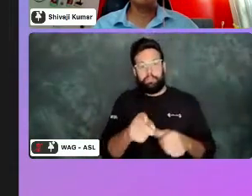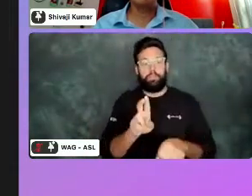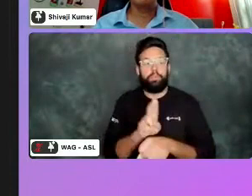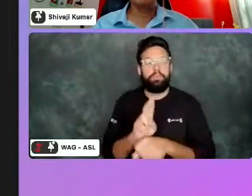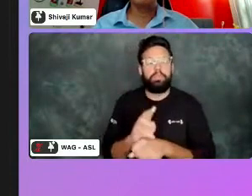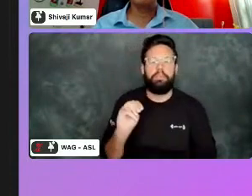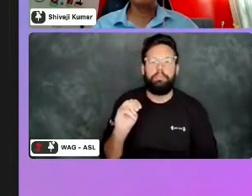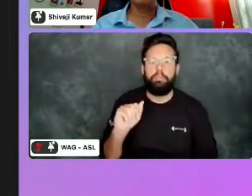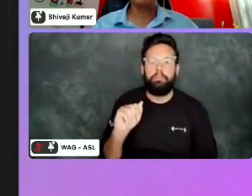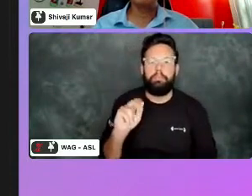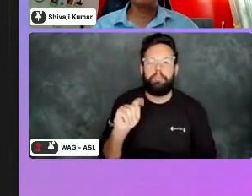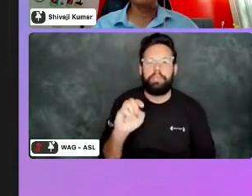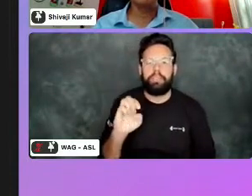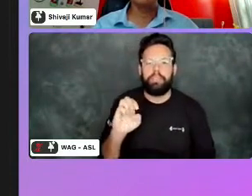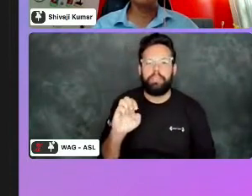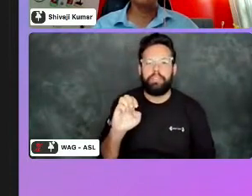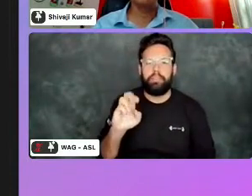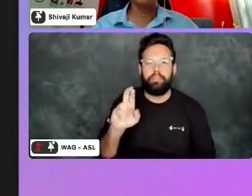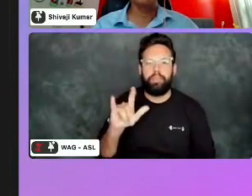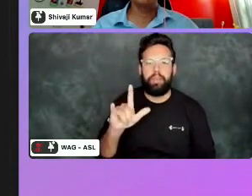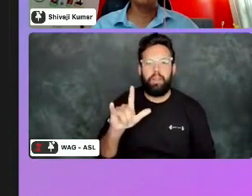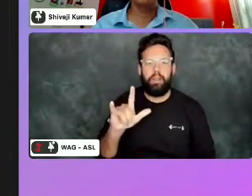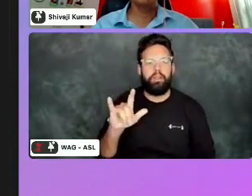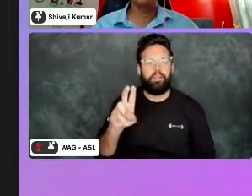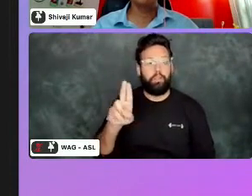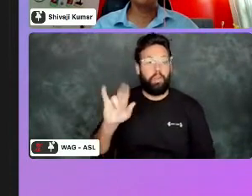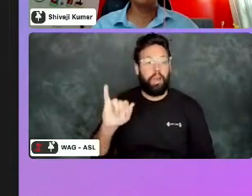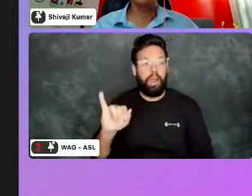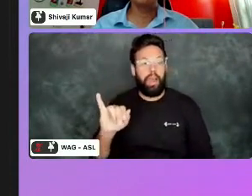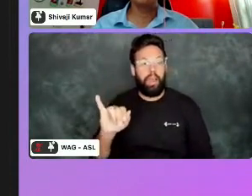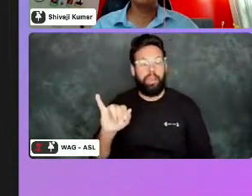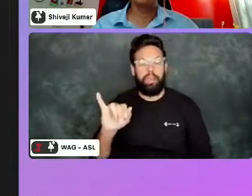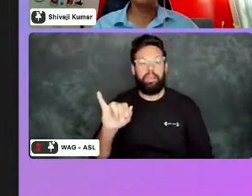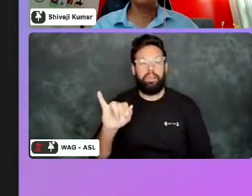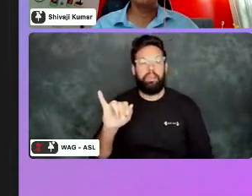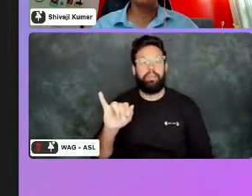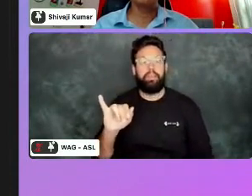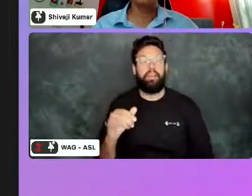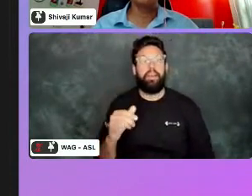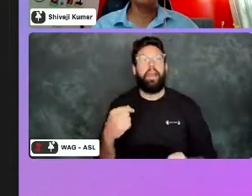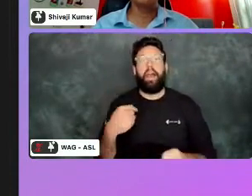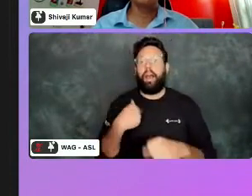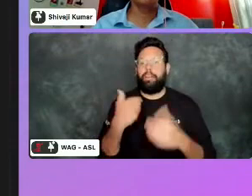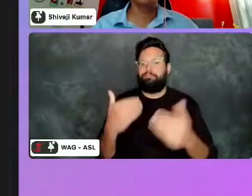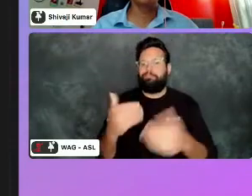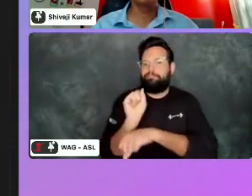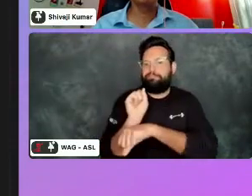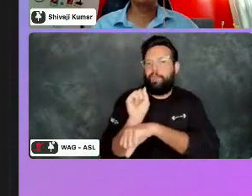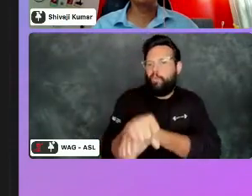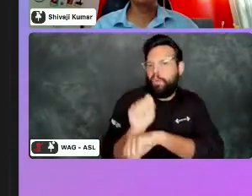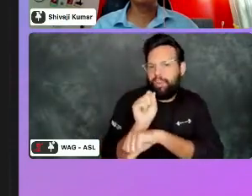I'm going to remove my overriding of the default theme colors, the palette to be darker.